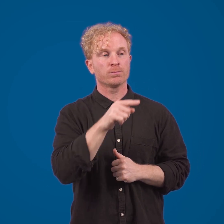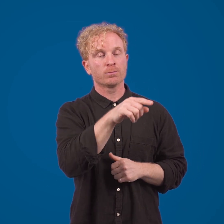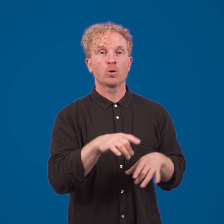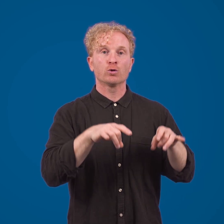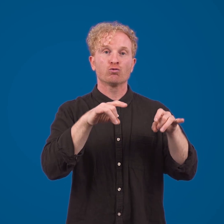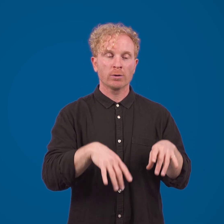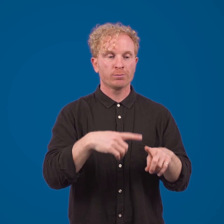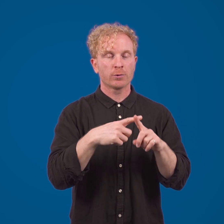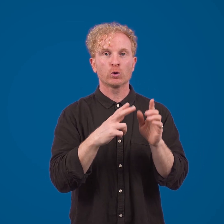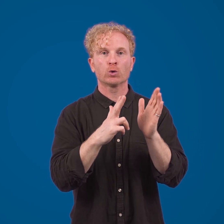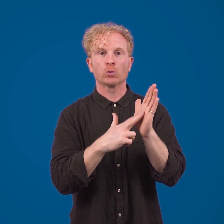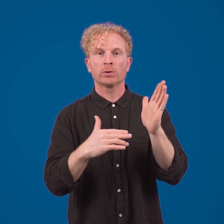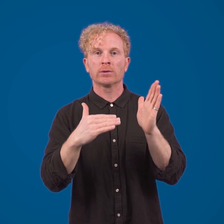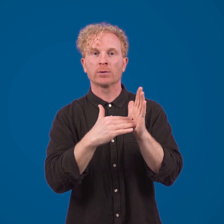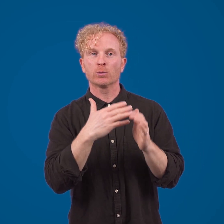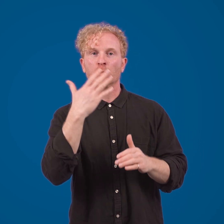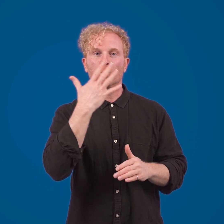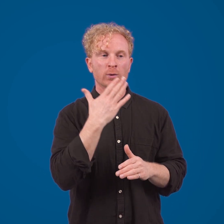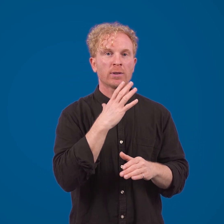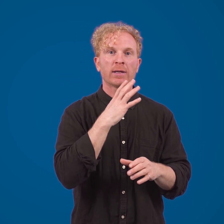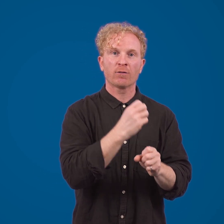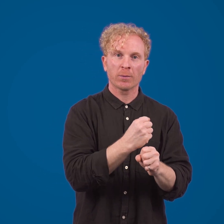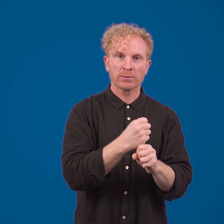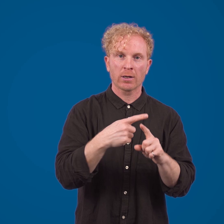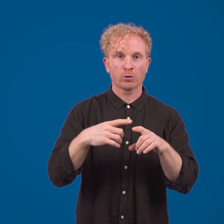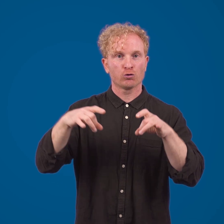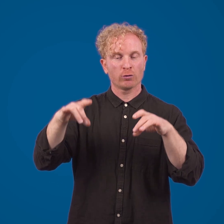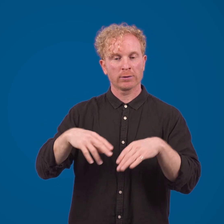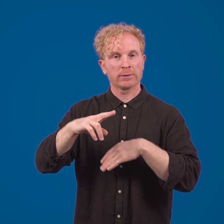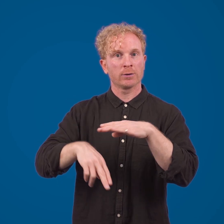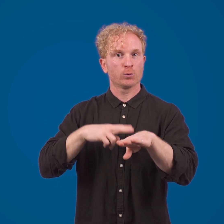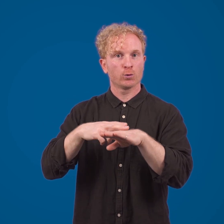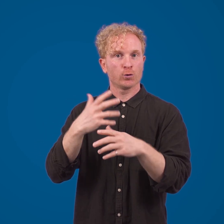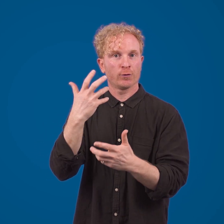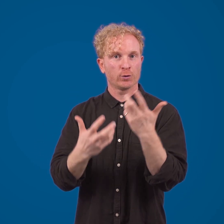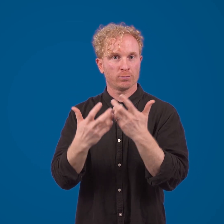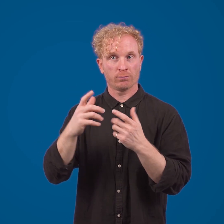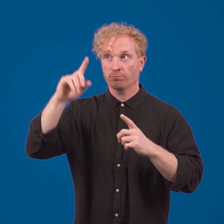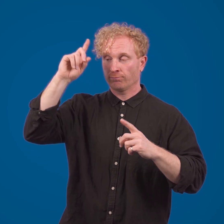The Australia and New Zealand School of Government and the Australian National University